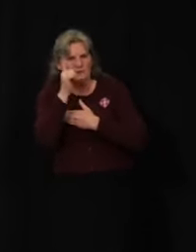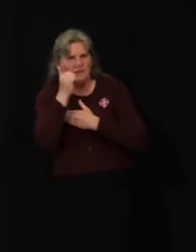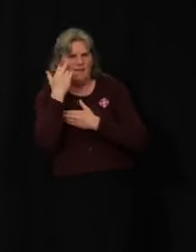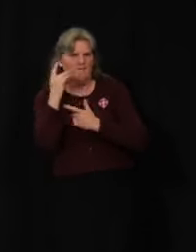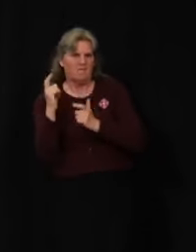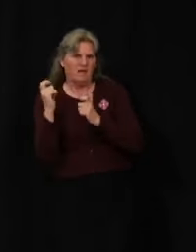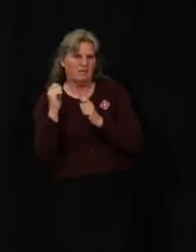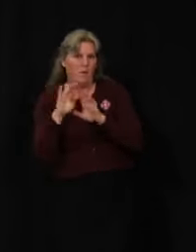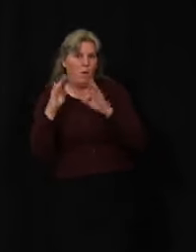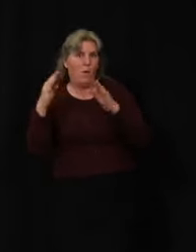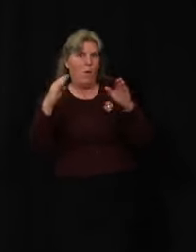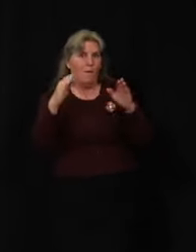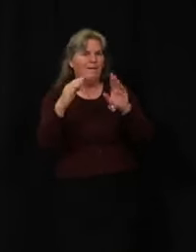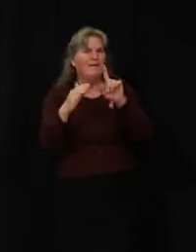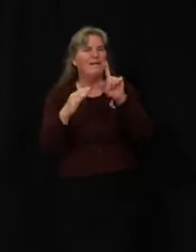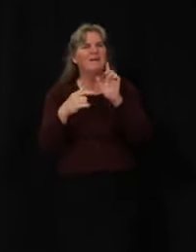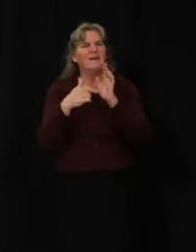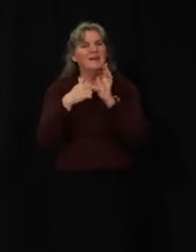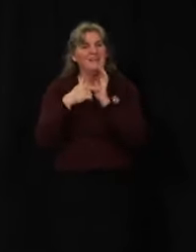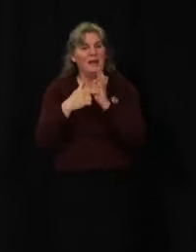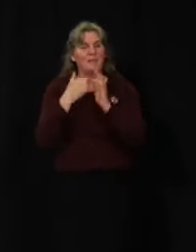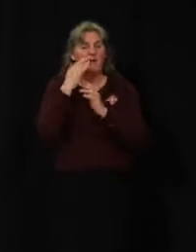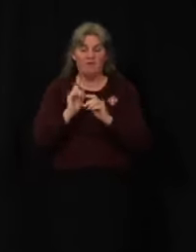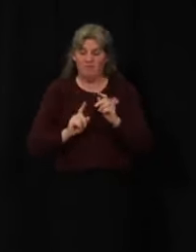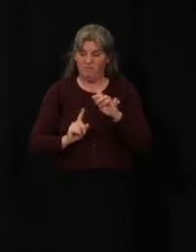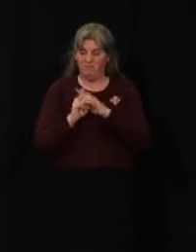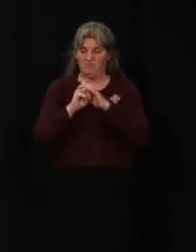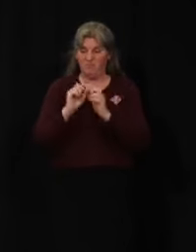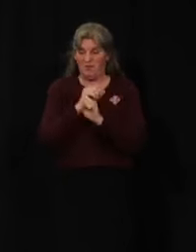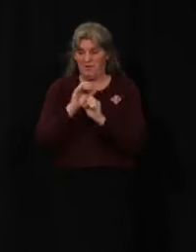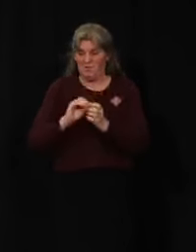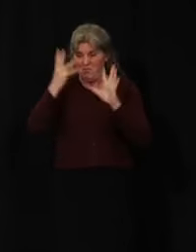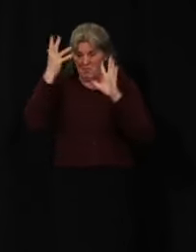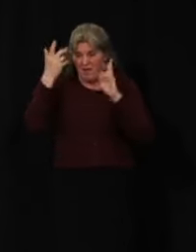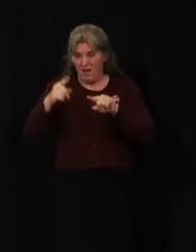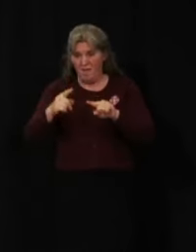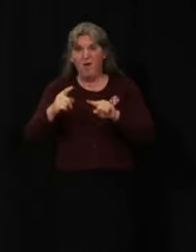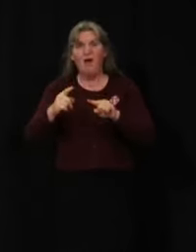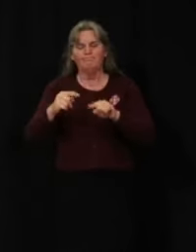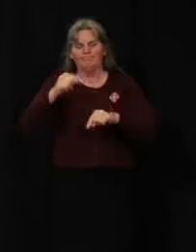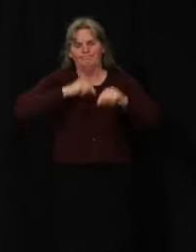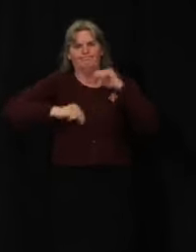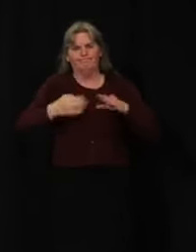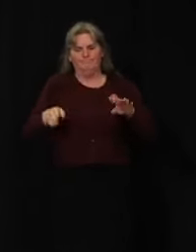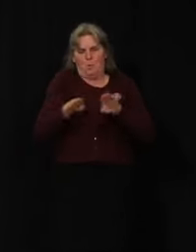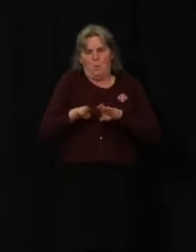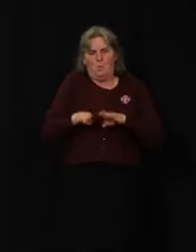fast. Like having to turn back the dial and tighten up again.